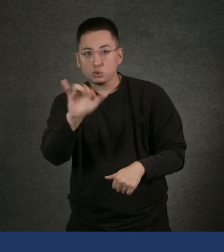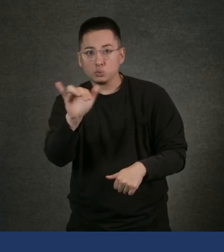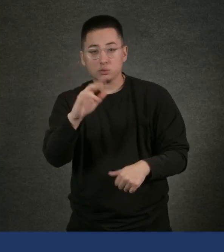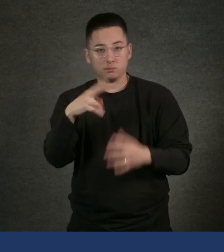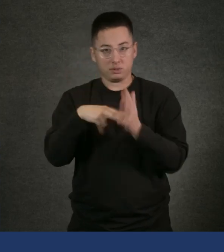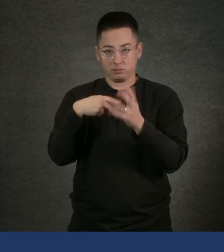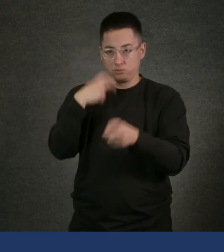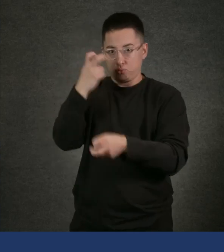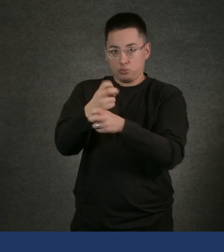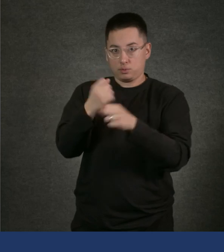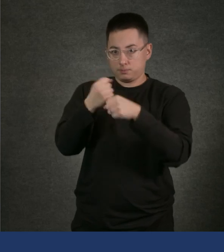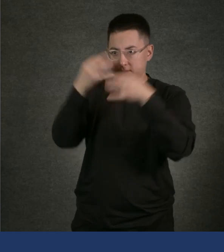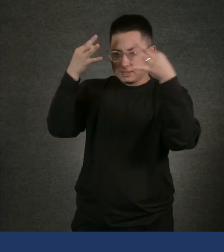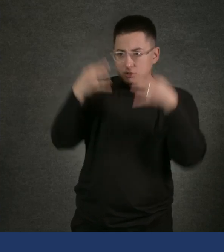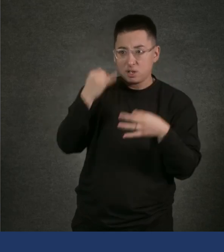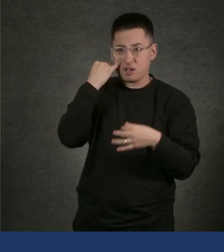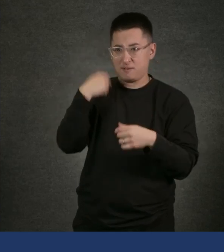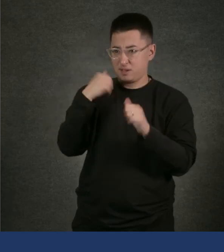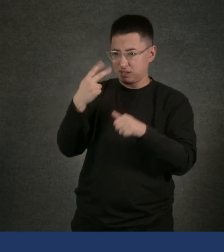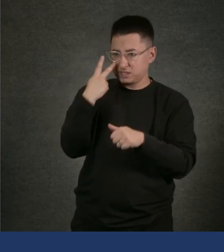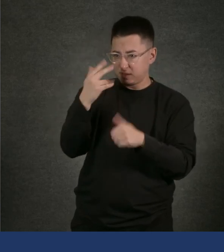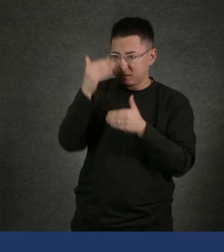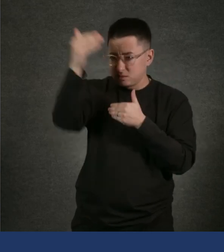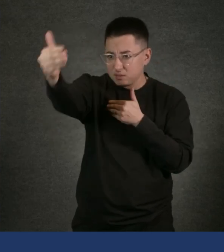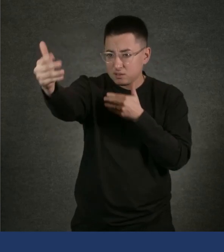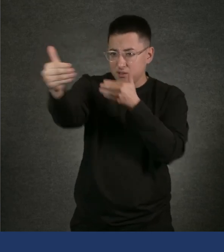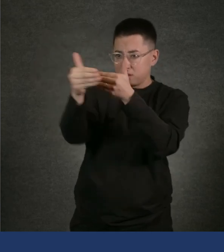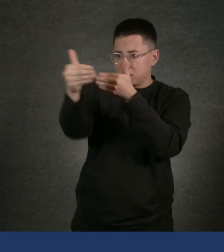and how quickly it is coming toward me, also